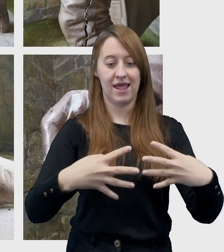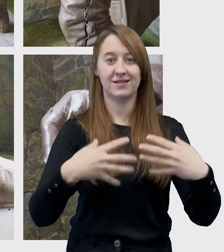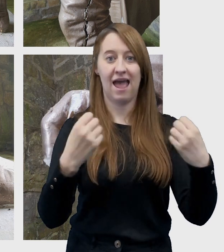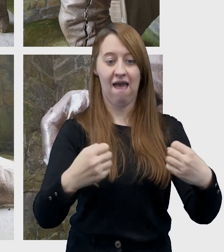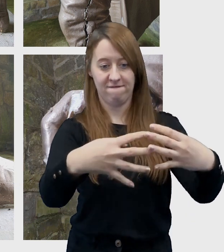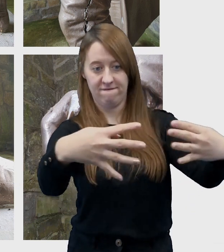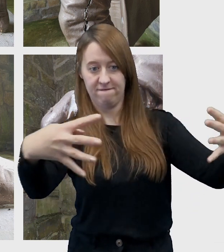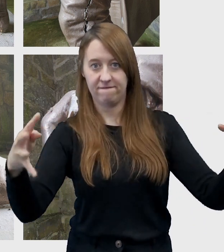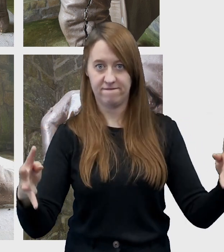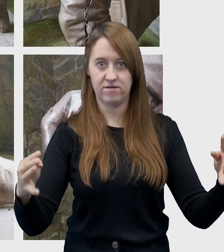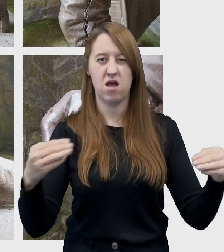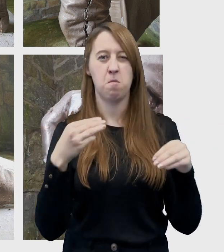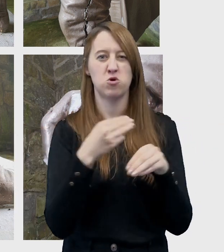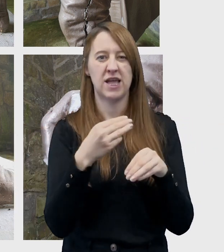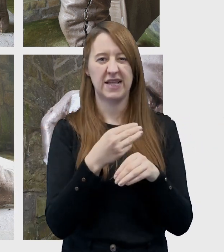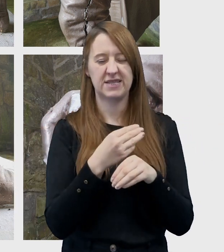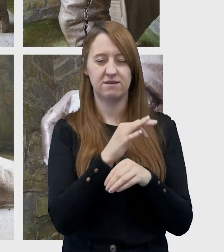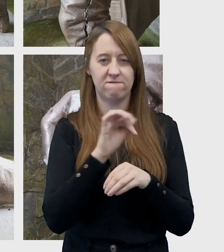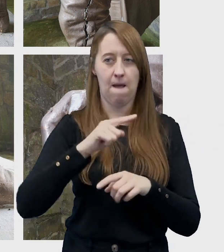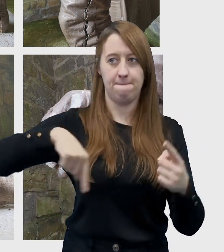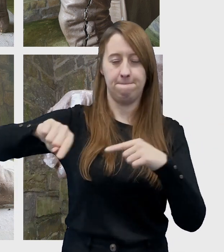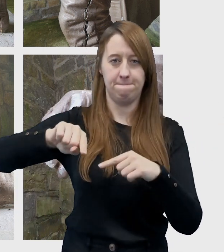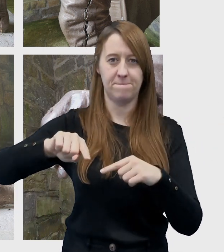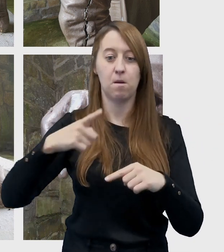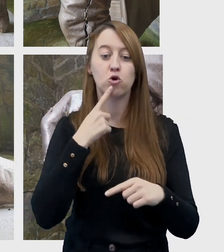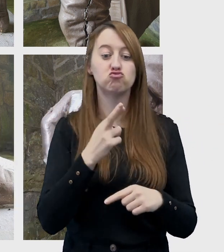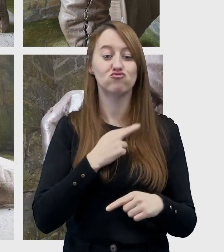But the cast is sitting directly on flagstones and there doesn't appear to be any damp proof membrane.